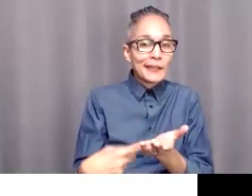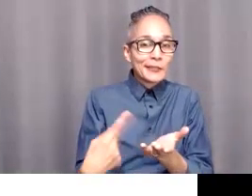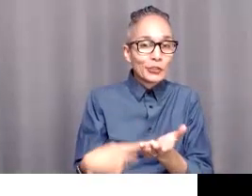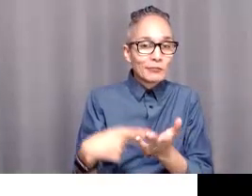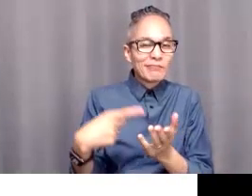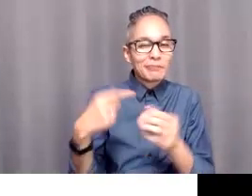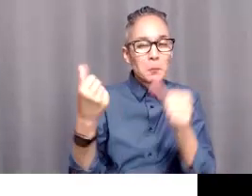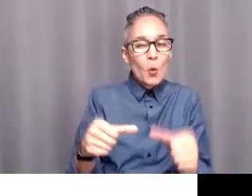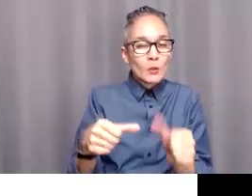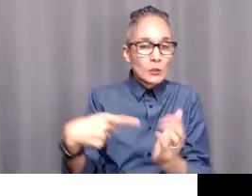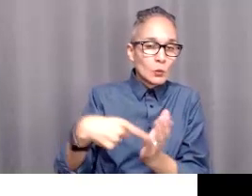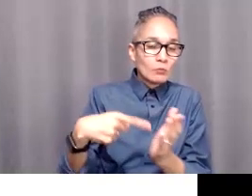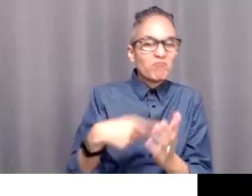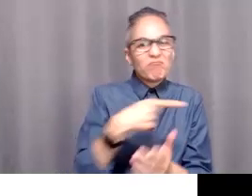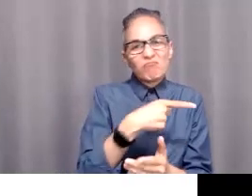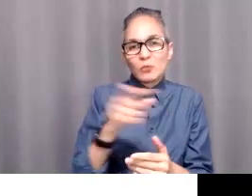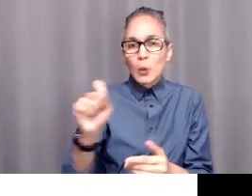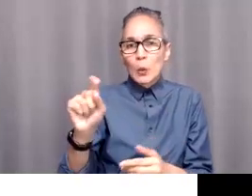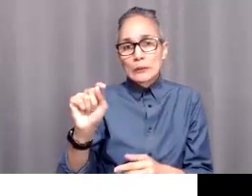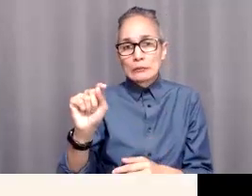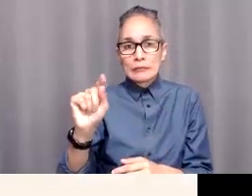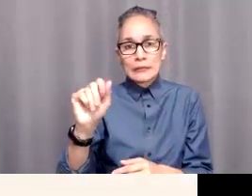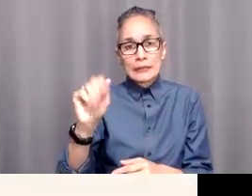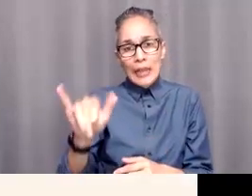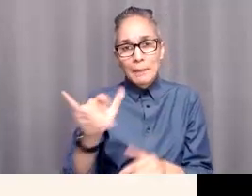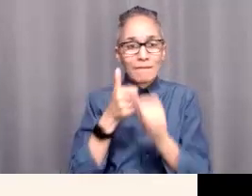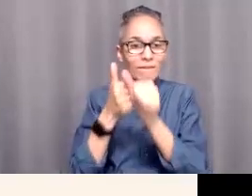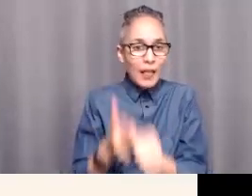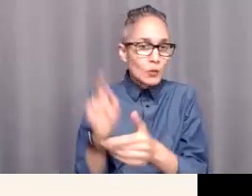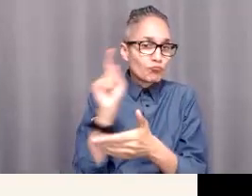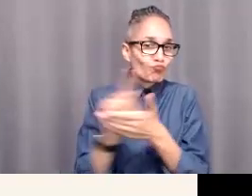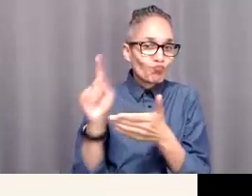And, she follows that, you know, week in and week out, she has the same.